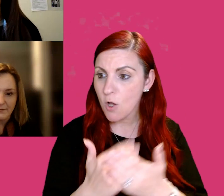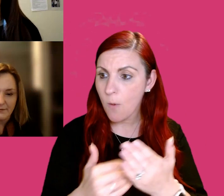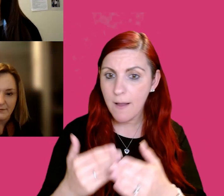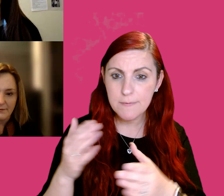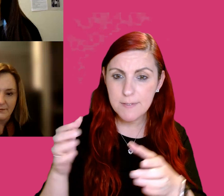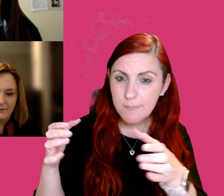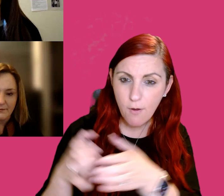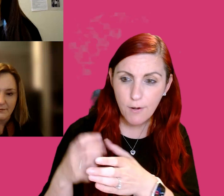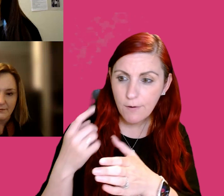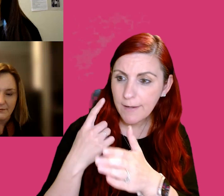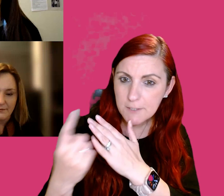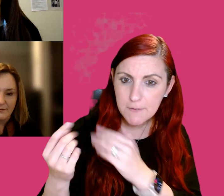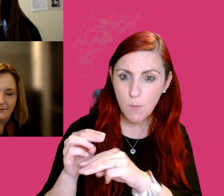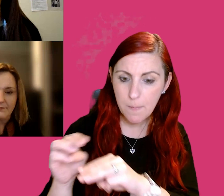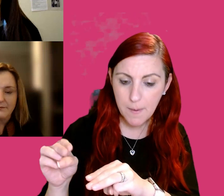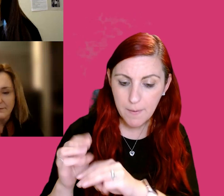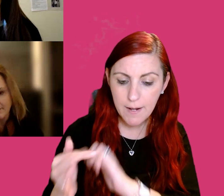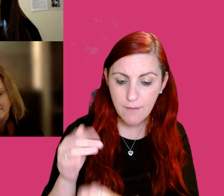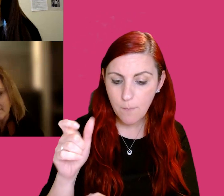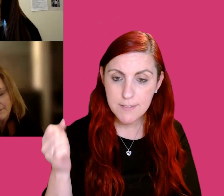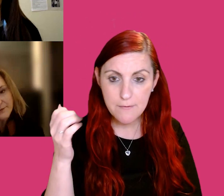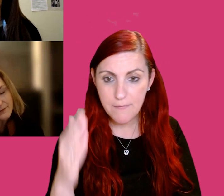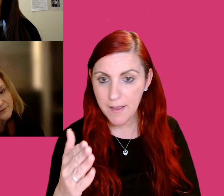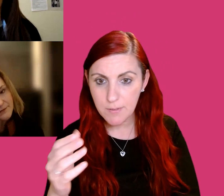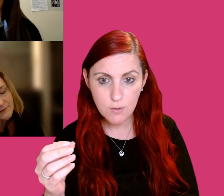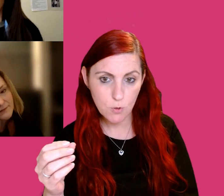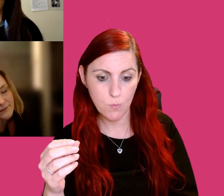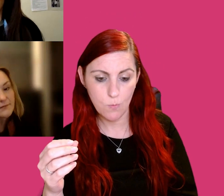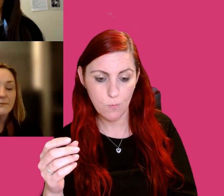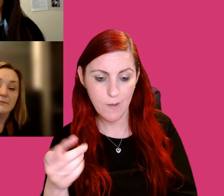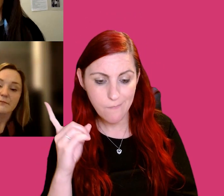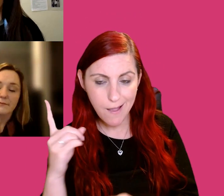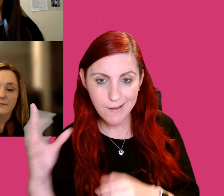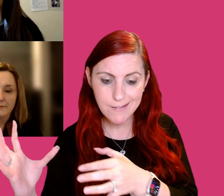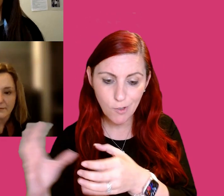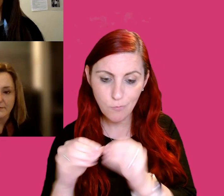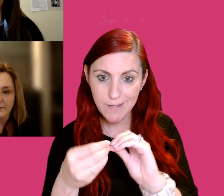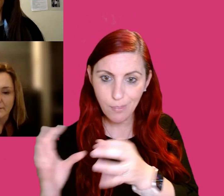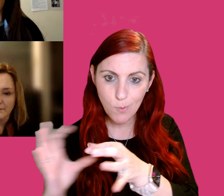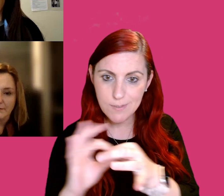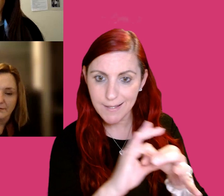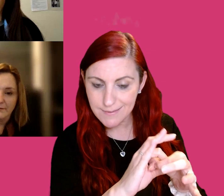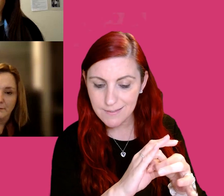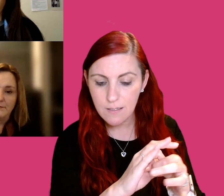have somebody um who's available to give advice and Link people in together but there plenty of